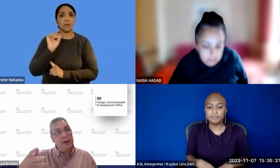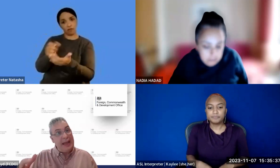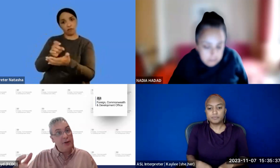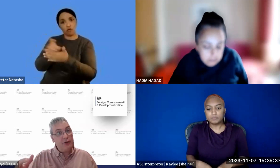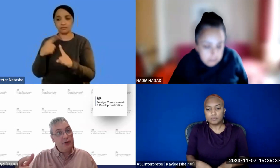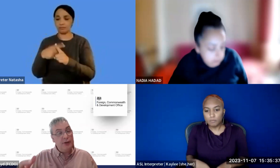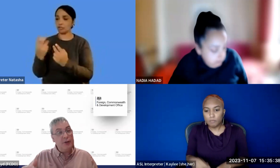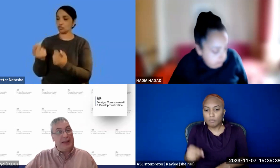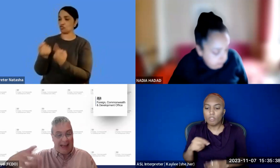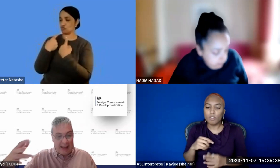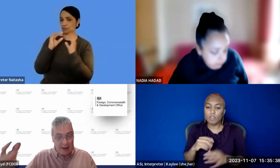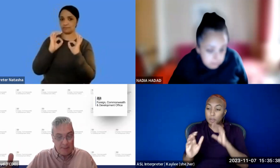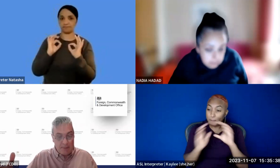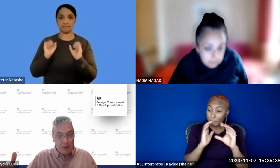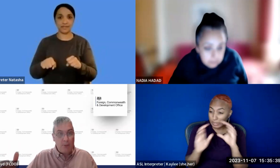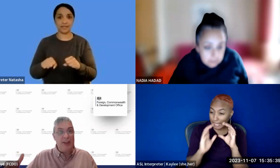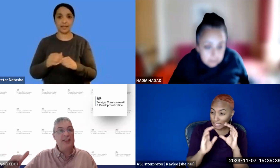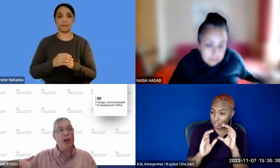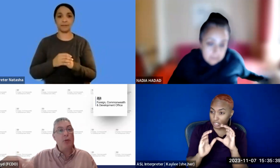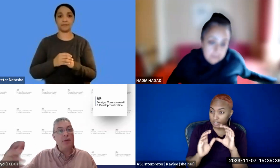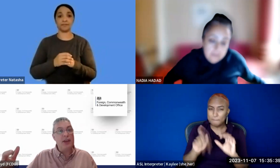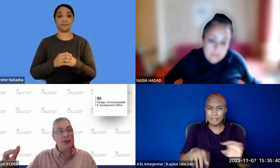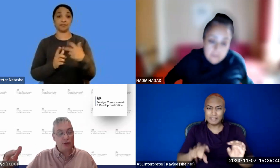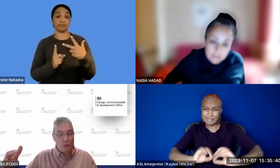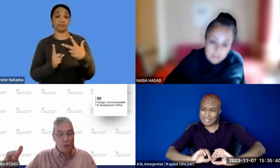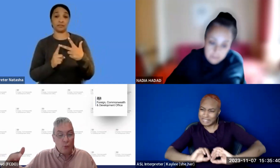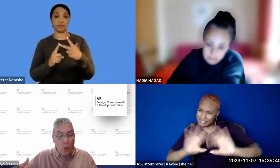Communication needs to be clear. We need to tell OPDs